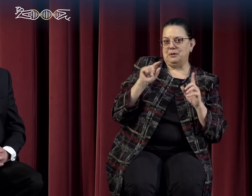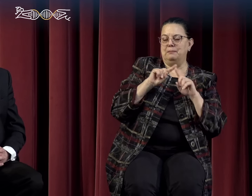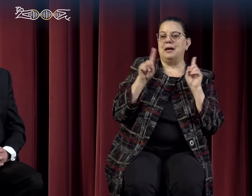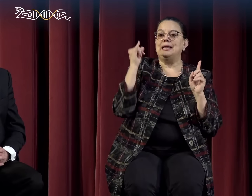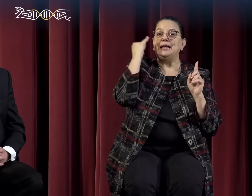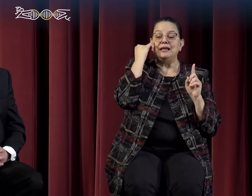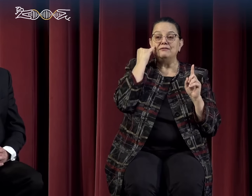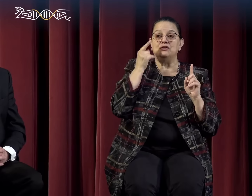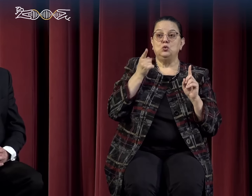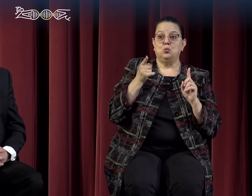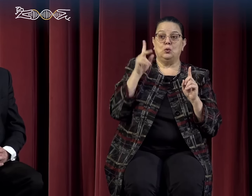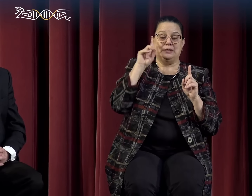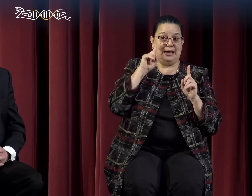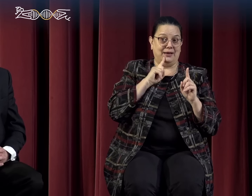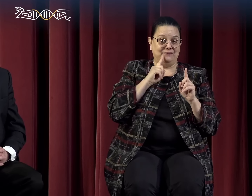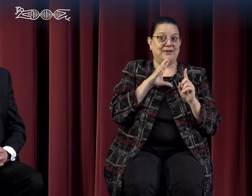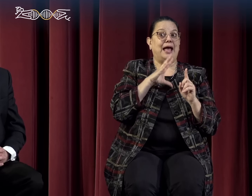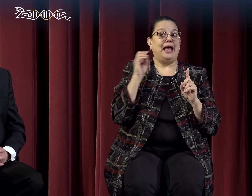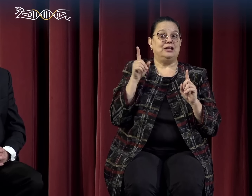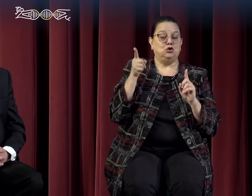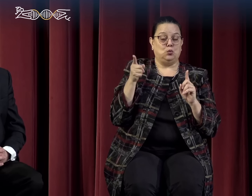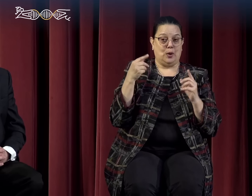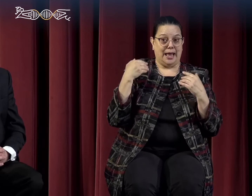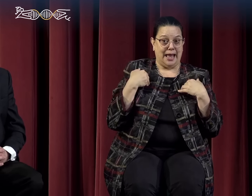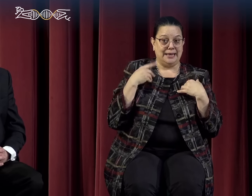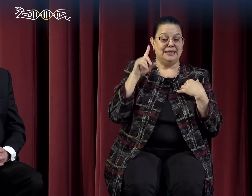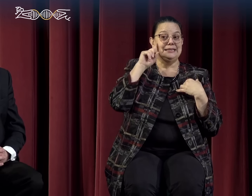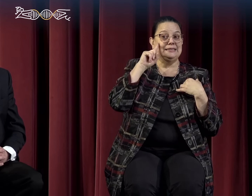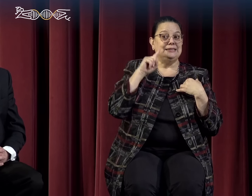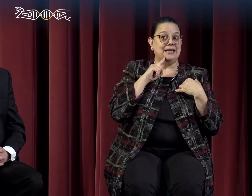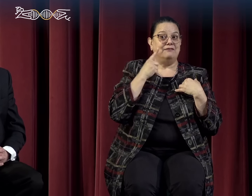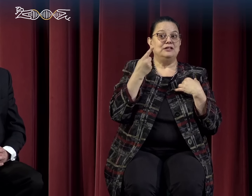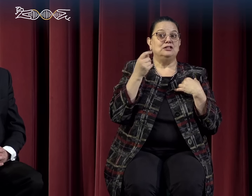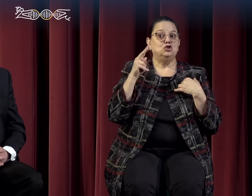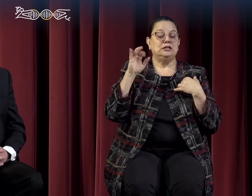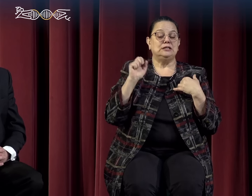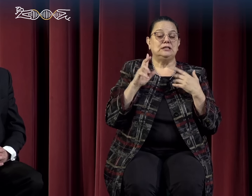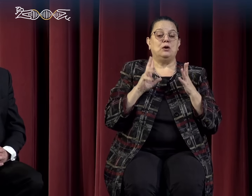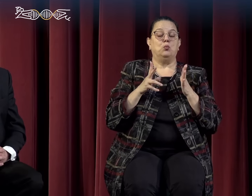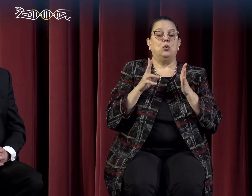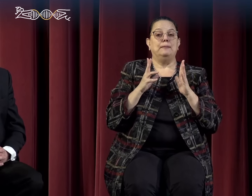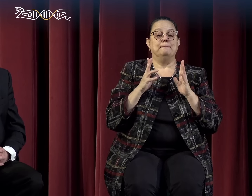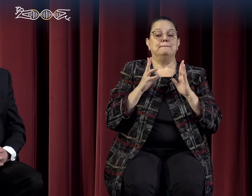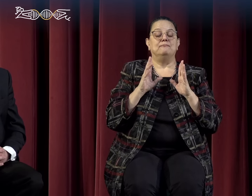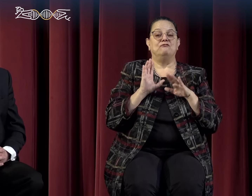have children then people with disabilities and Deaf people wanted to be